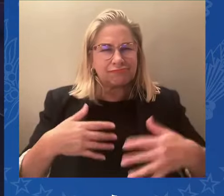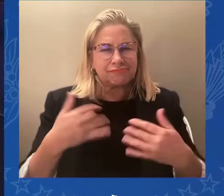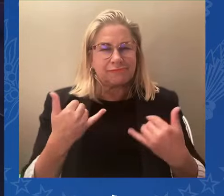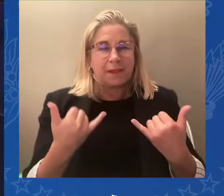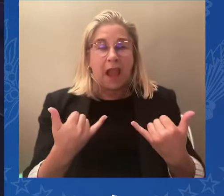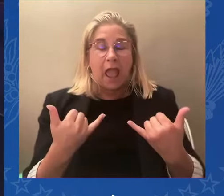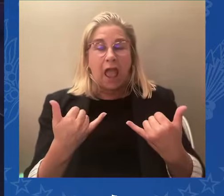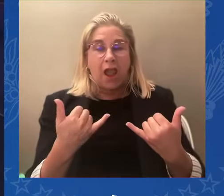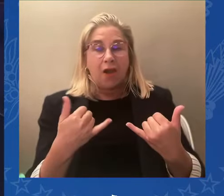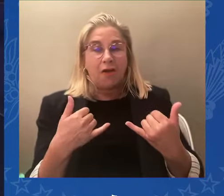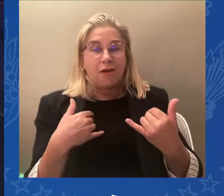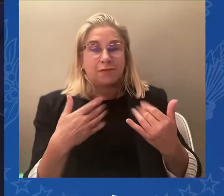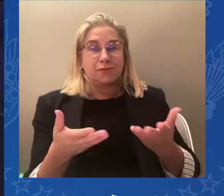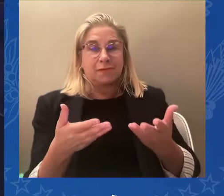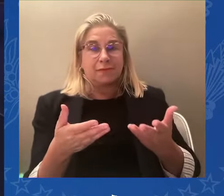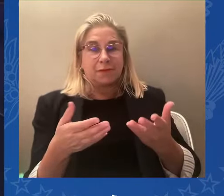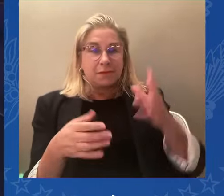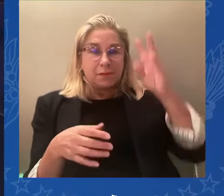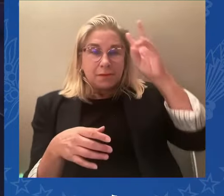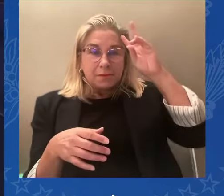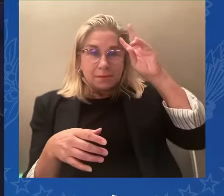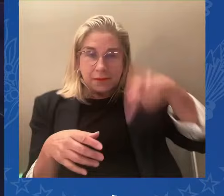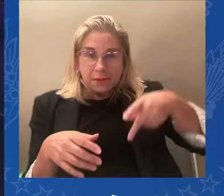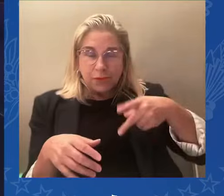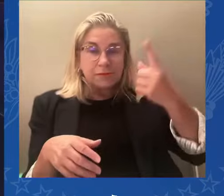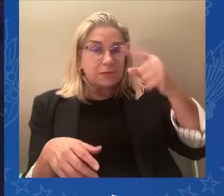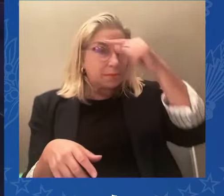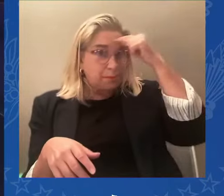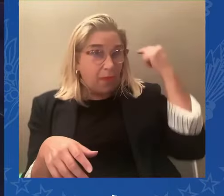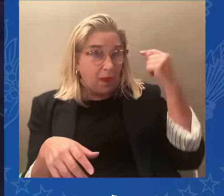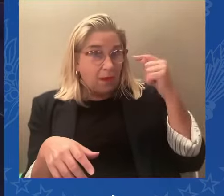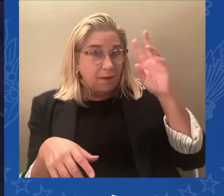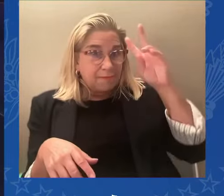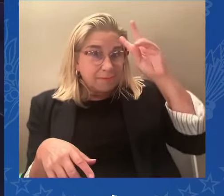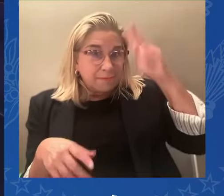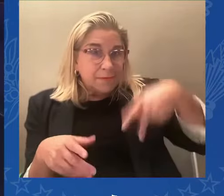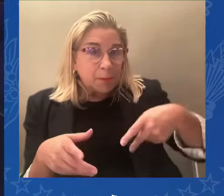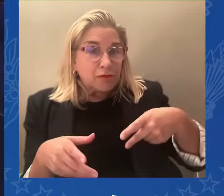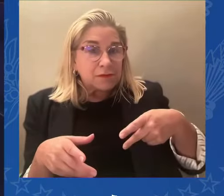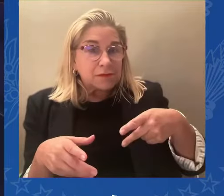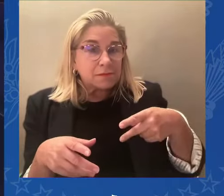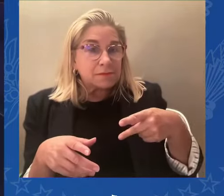I am president alongside the first Black [vice] president and former CBC member.